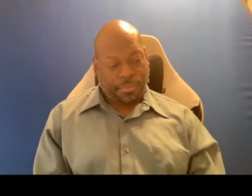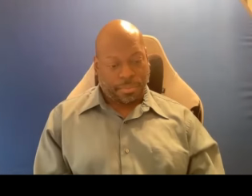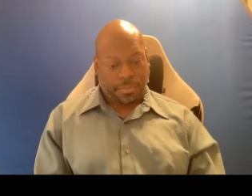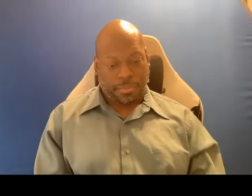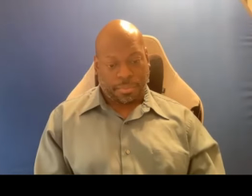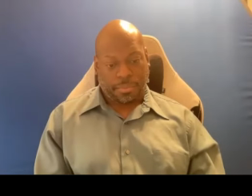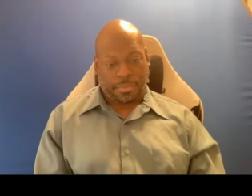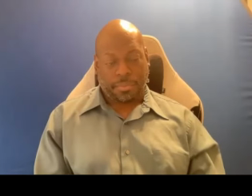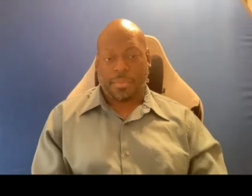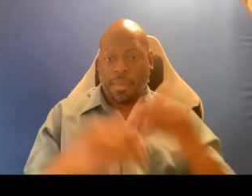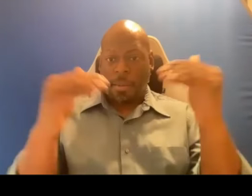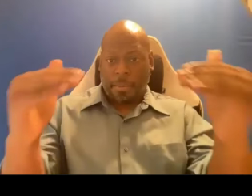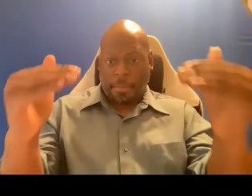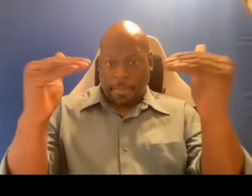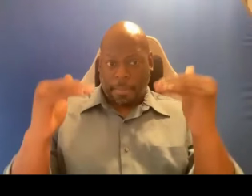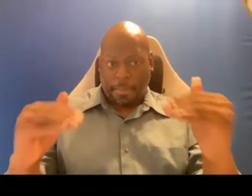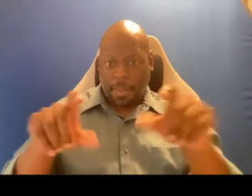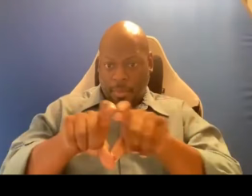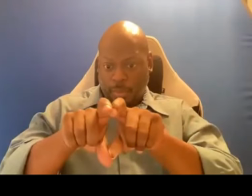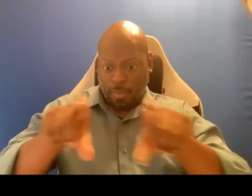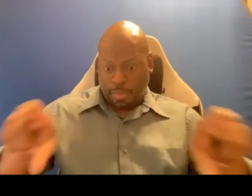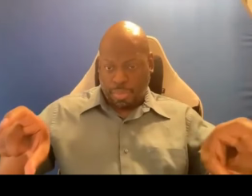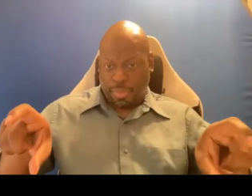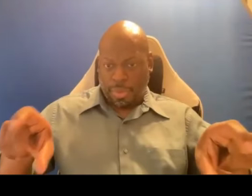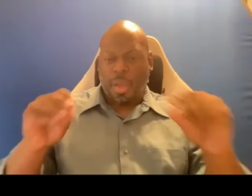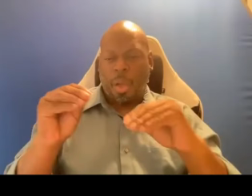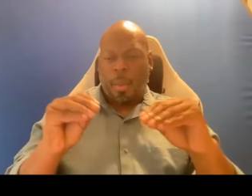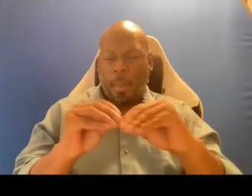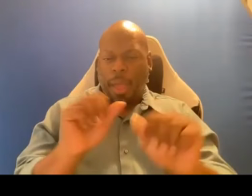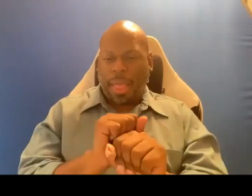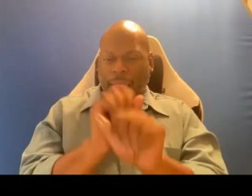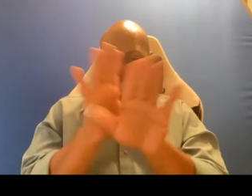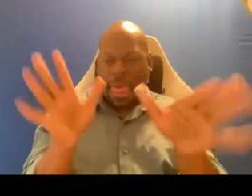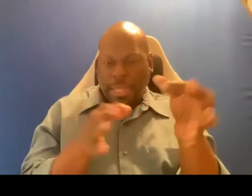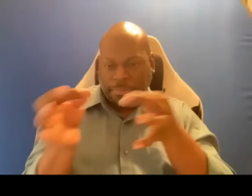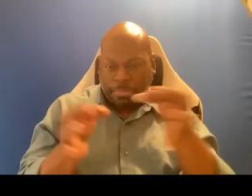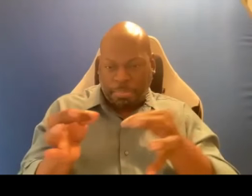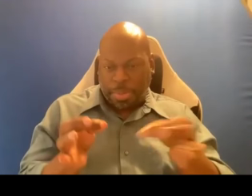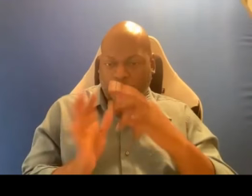The next row of the document offers some further clarification of the roles and responsibilities of the three positions.